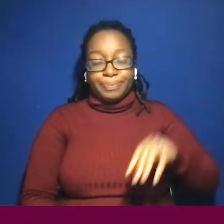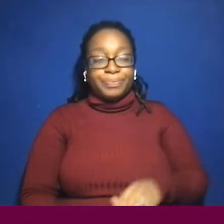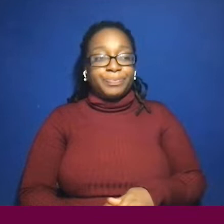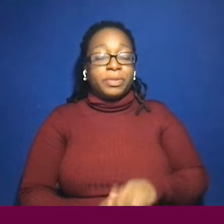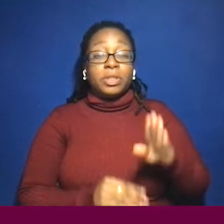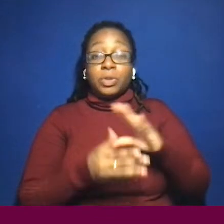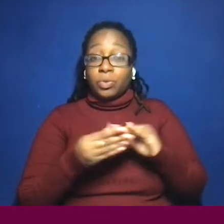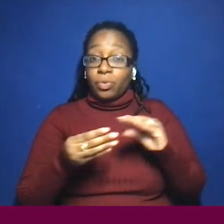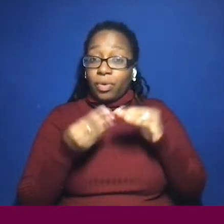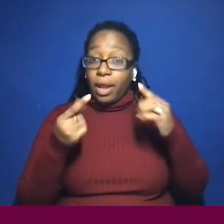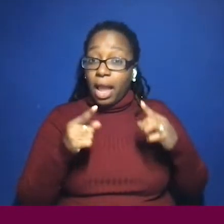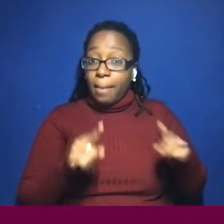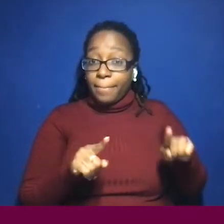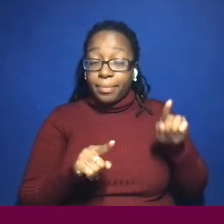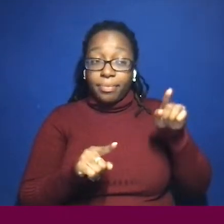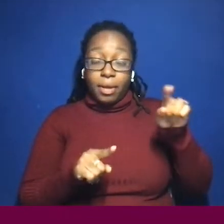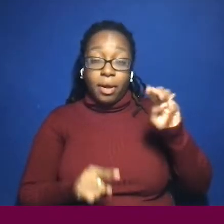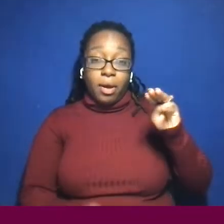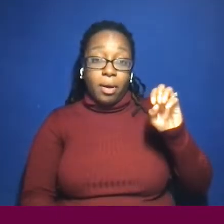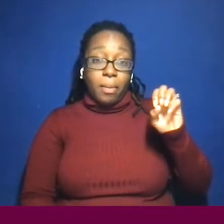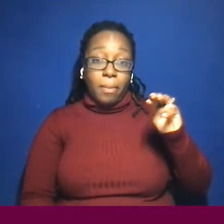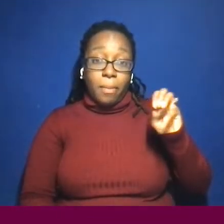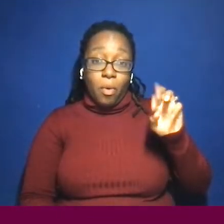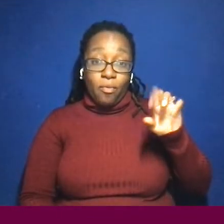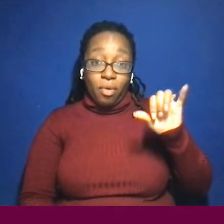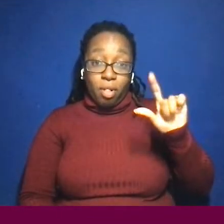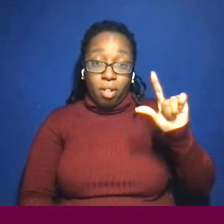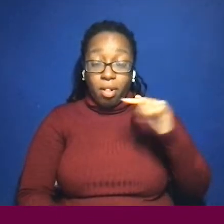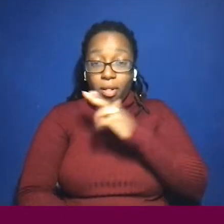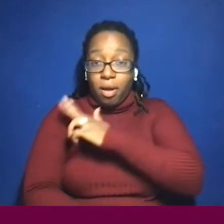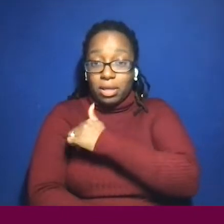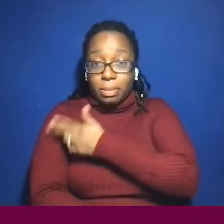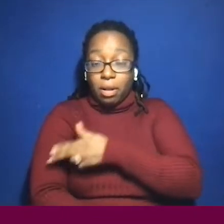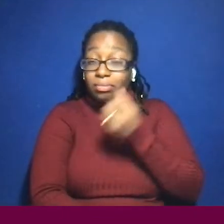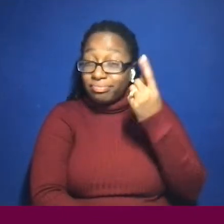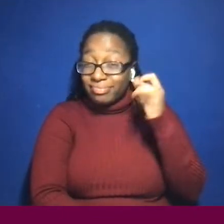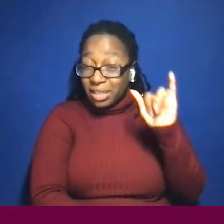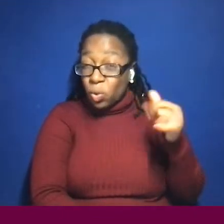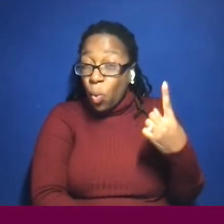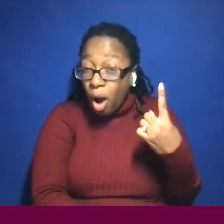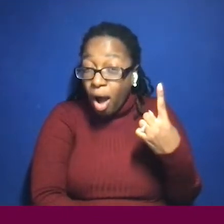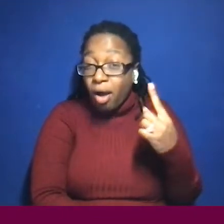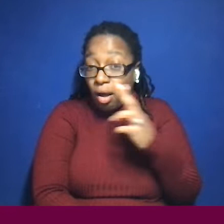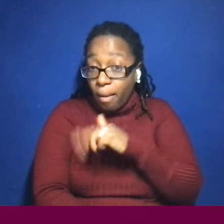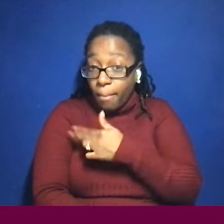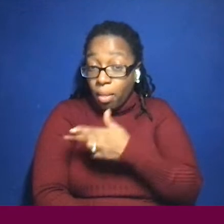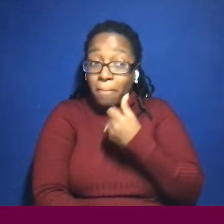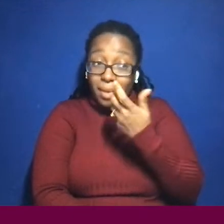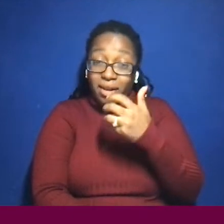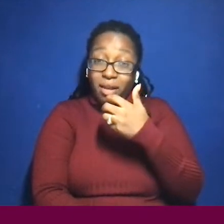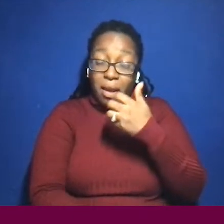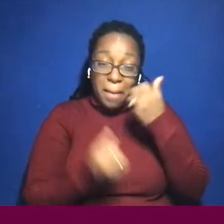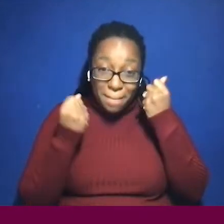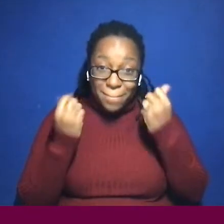which was one of many hospitals that were surrounded by flood waters where